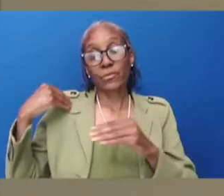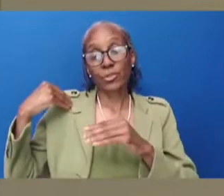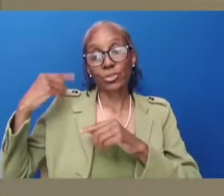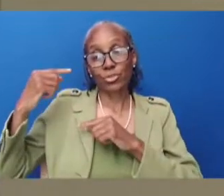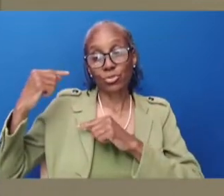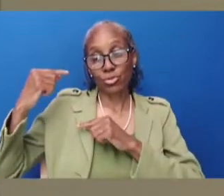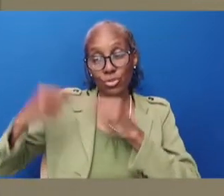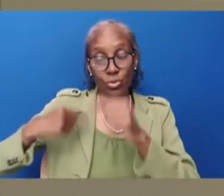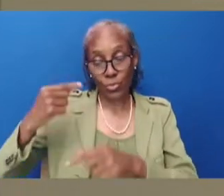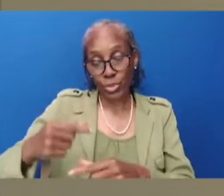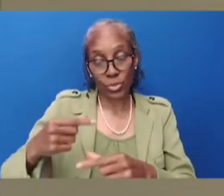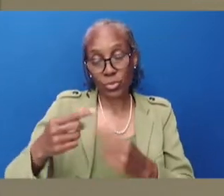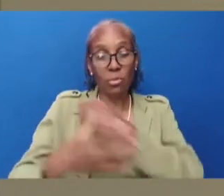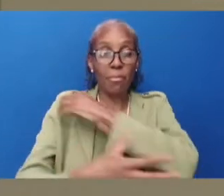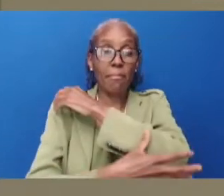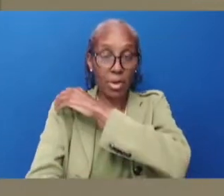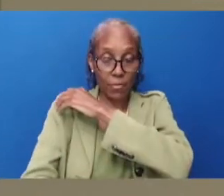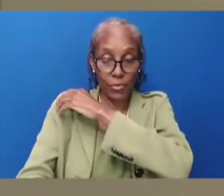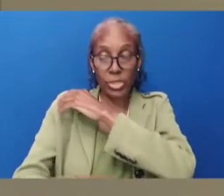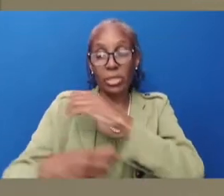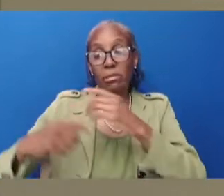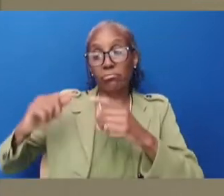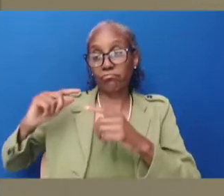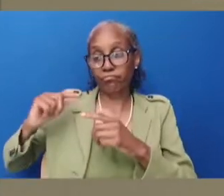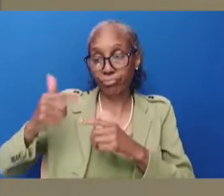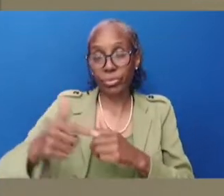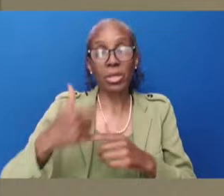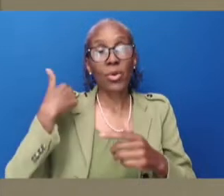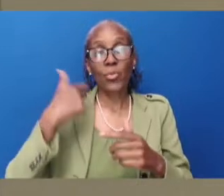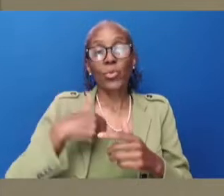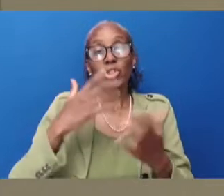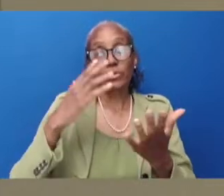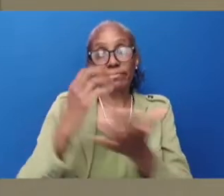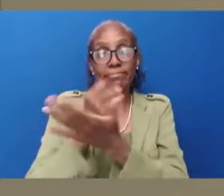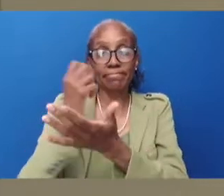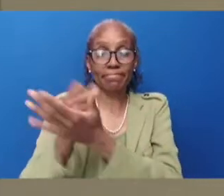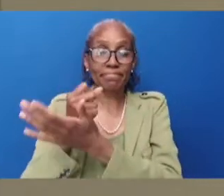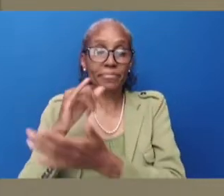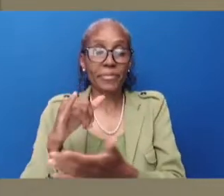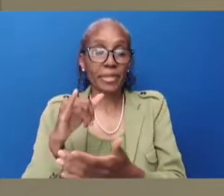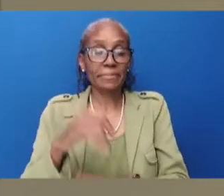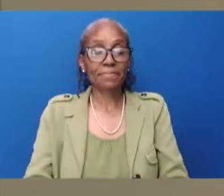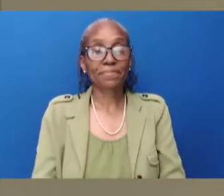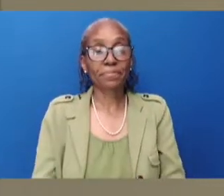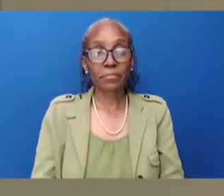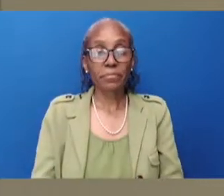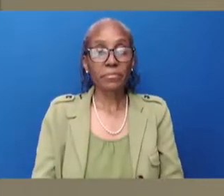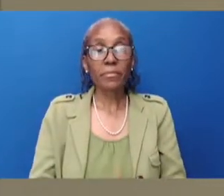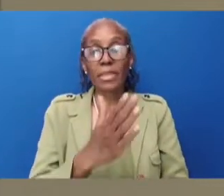PARENTS, BUT THE CHILDREN IN